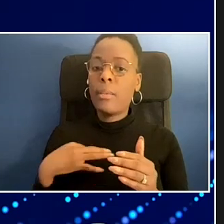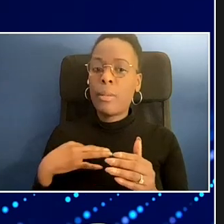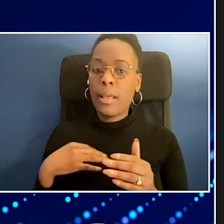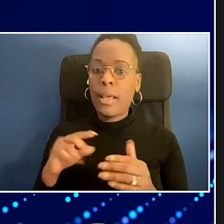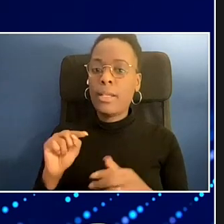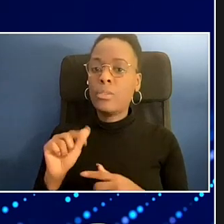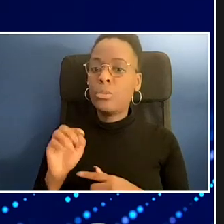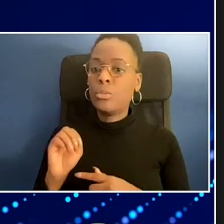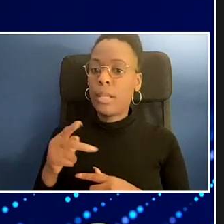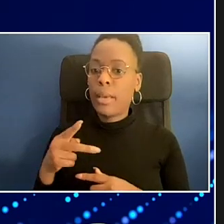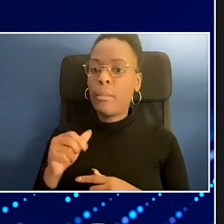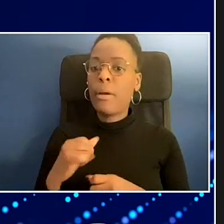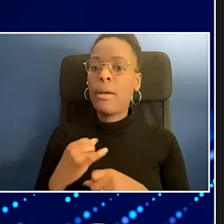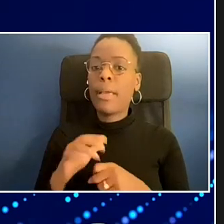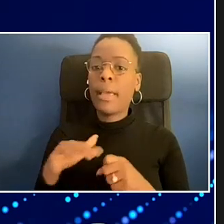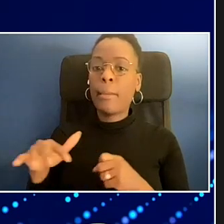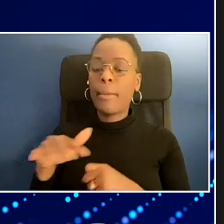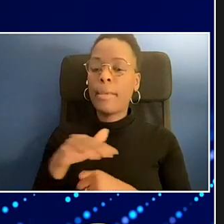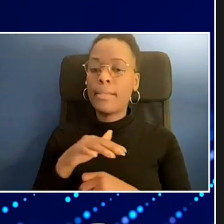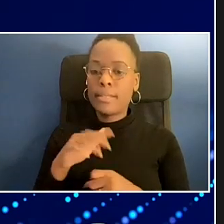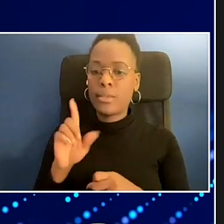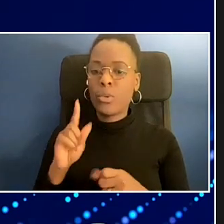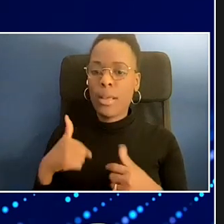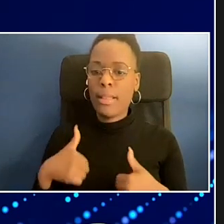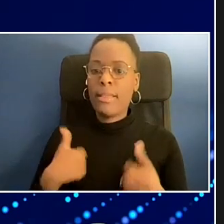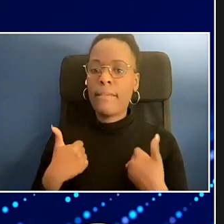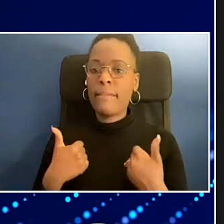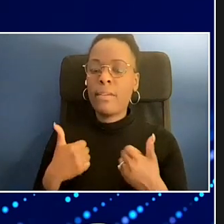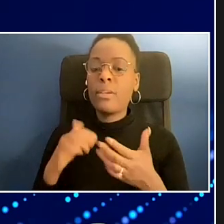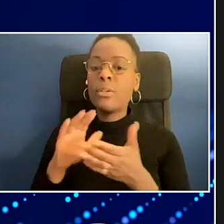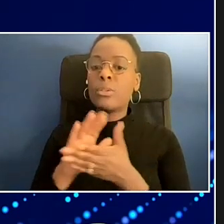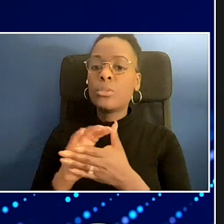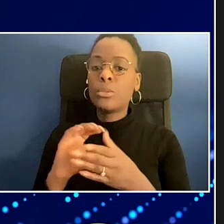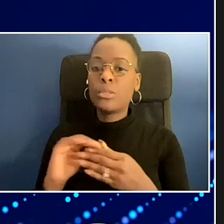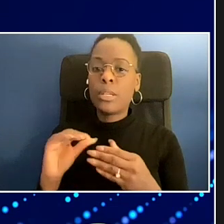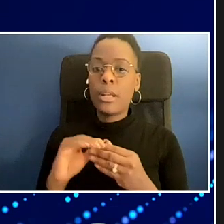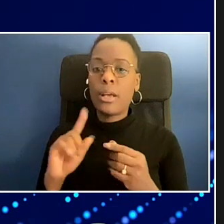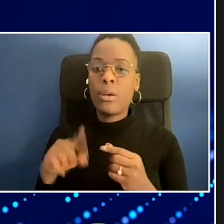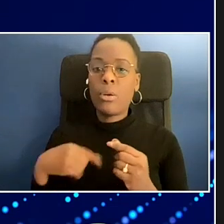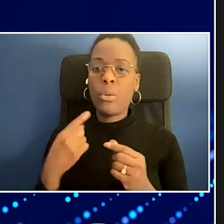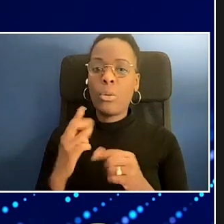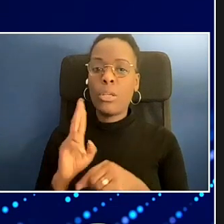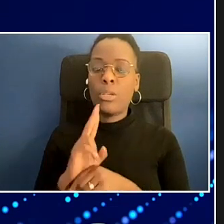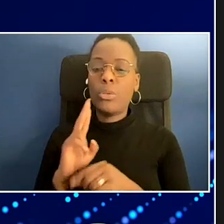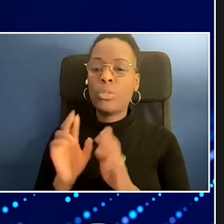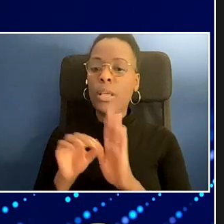that is where I live, in Tampa. The school told me I could only use it at the Orlando campus at the time, but they